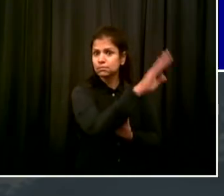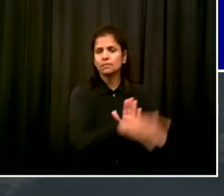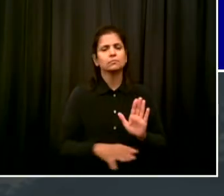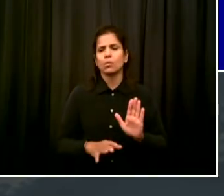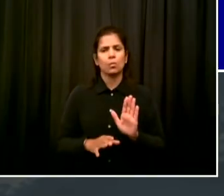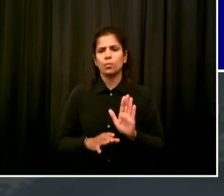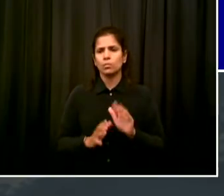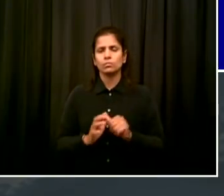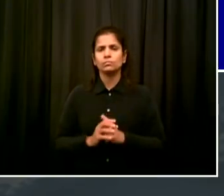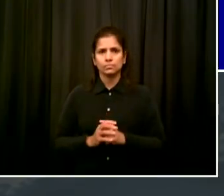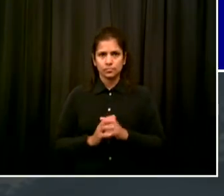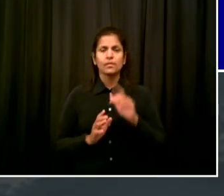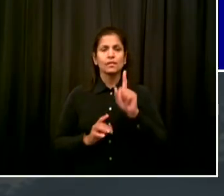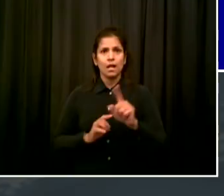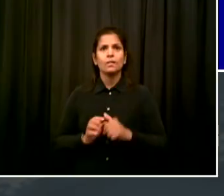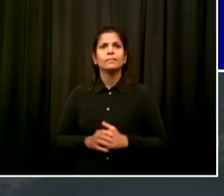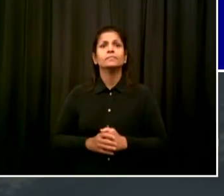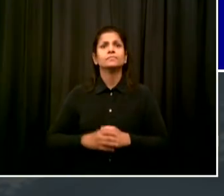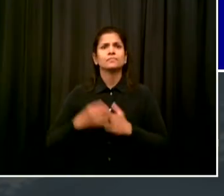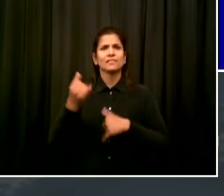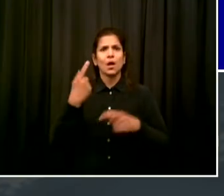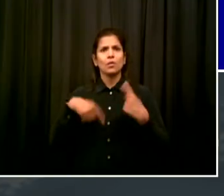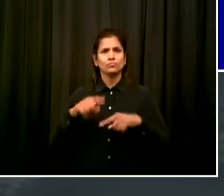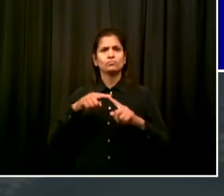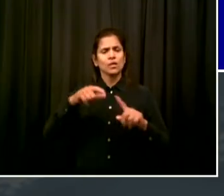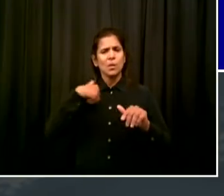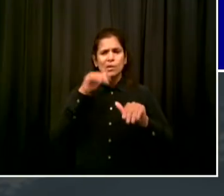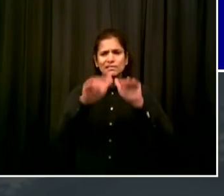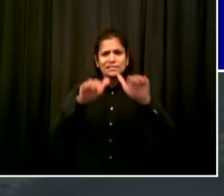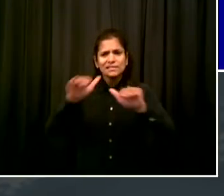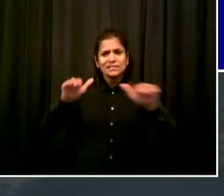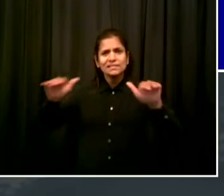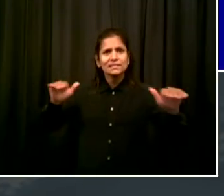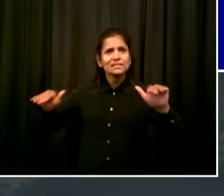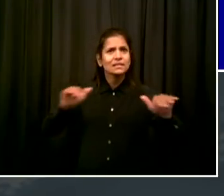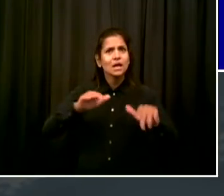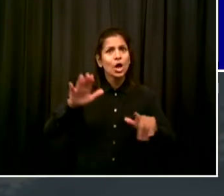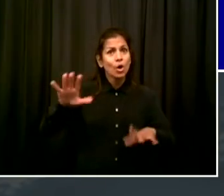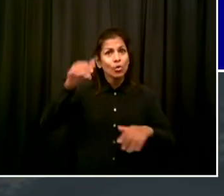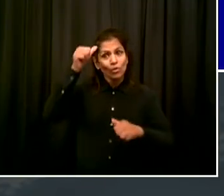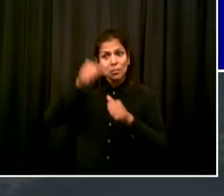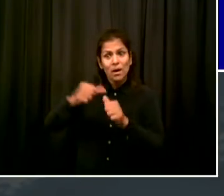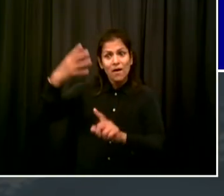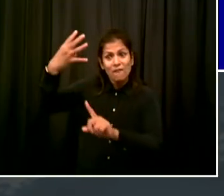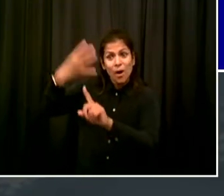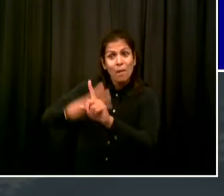YOU JUST THINK BACK FOUR MONTHS AGO AND HOW RRHOIBLE THE SITUATION WAS